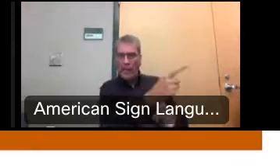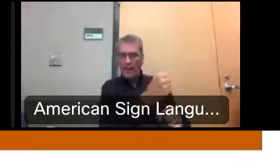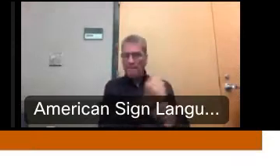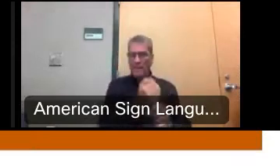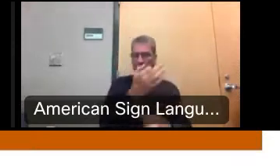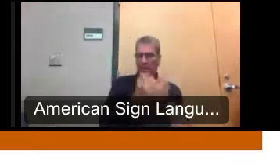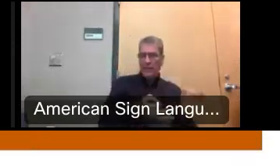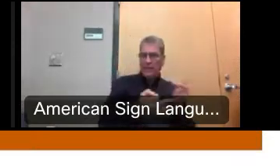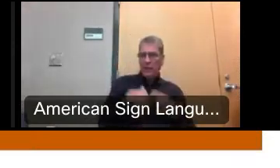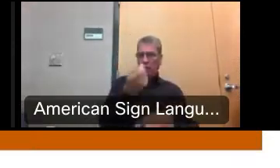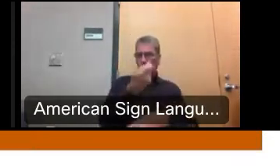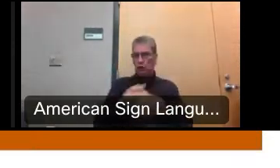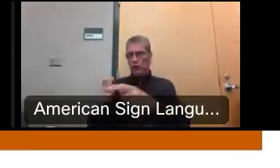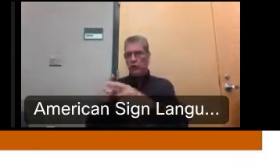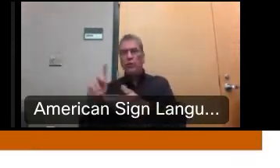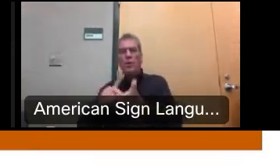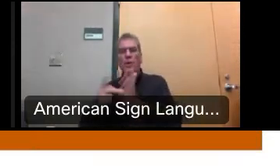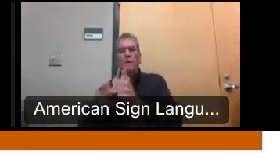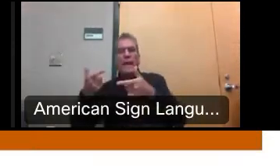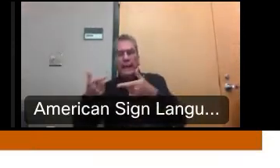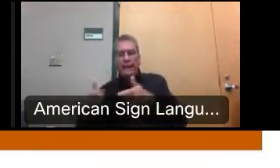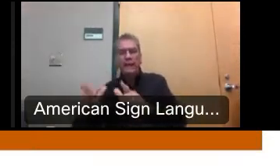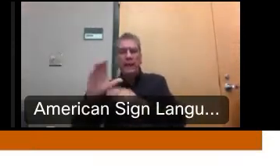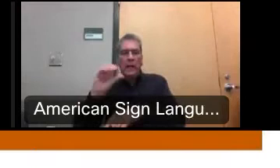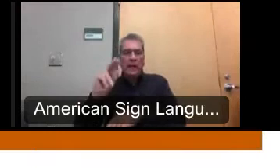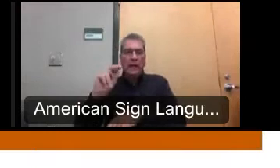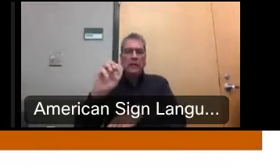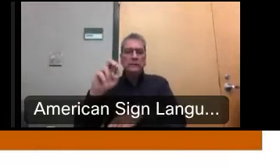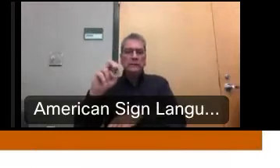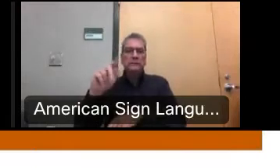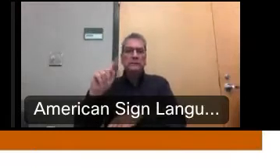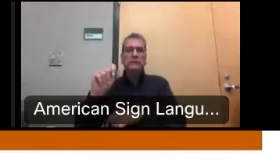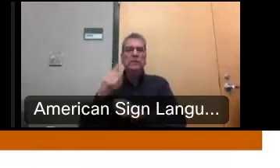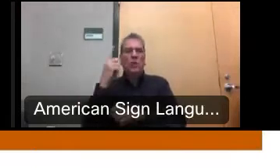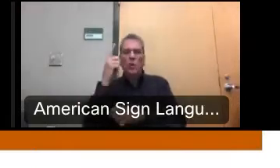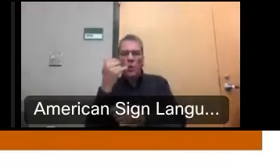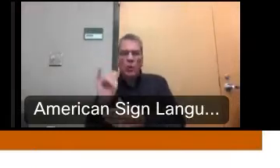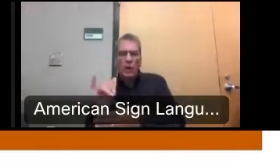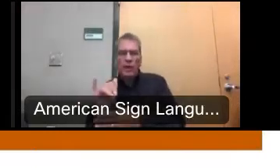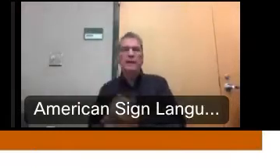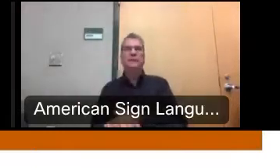that into kind of what consent kind of looks like or doesn't look like we developed 2 ideas